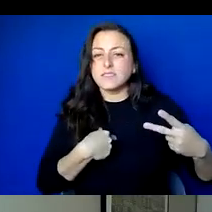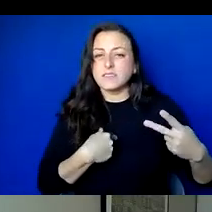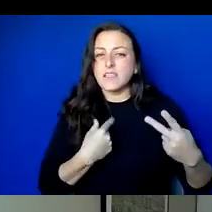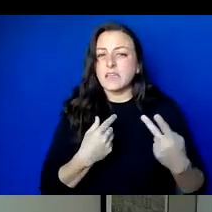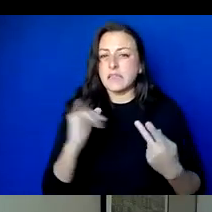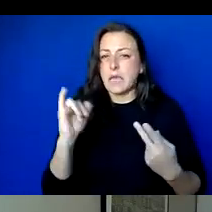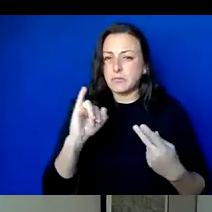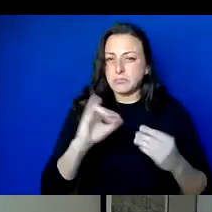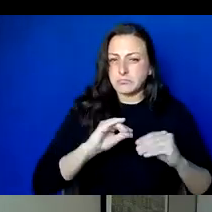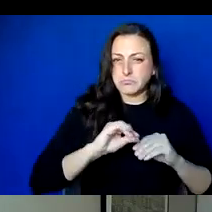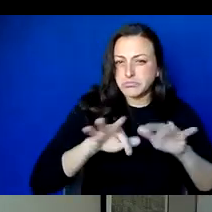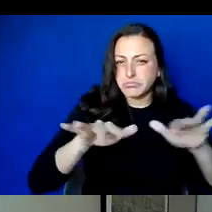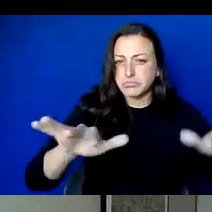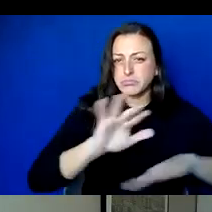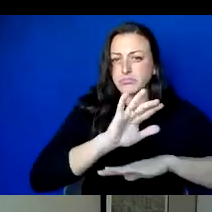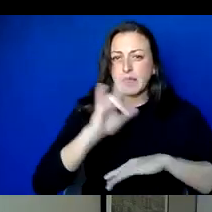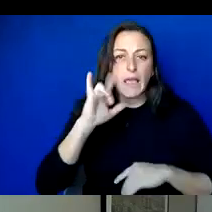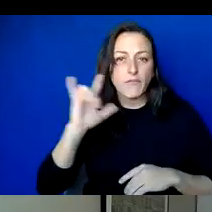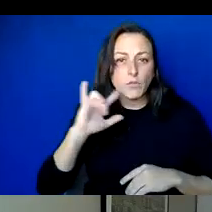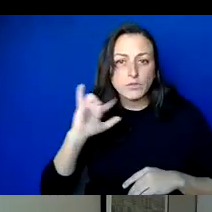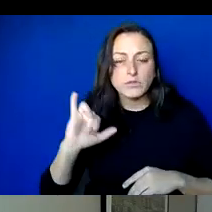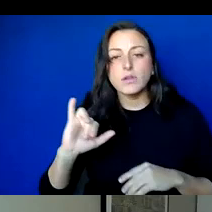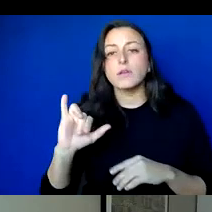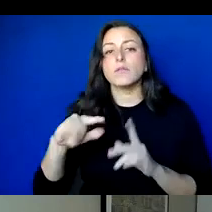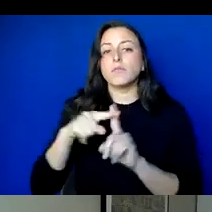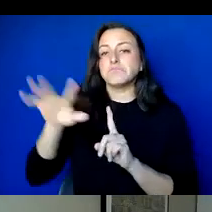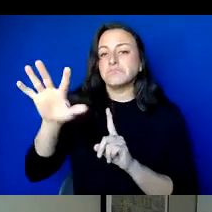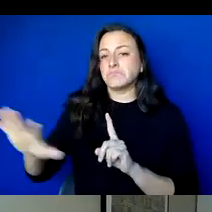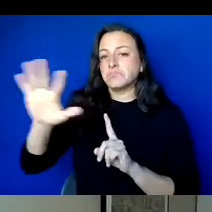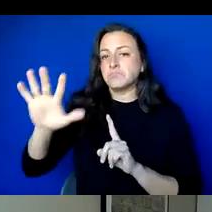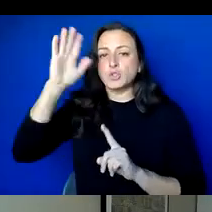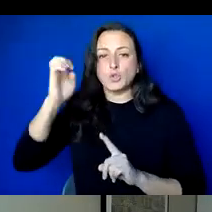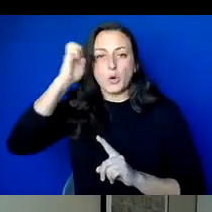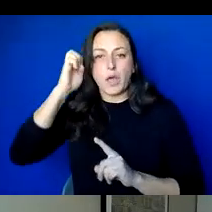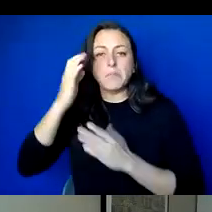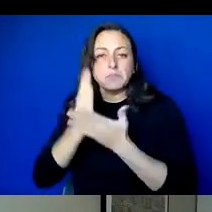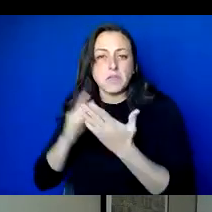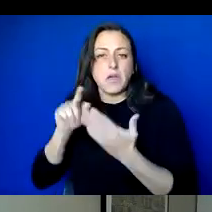California, also some countries in Europe. At this point, it's really still a variant that is under